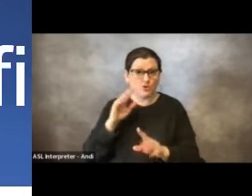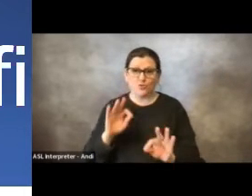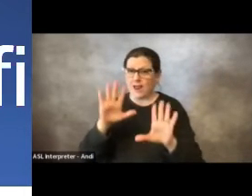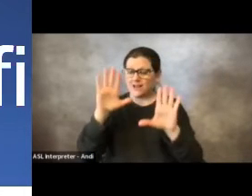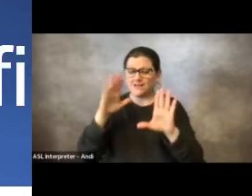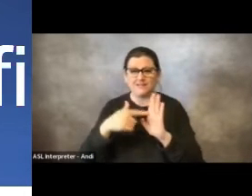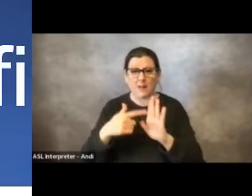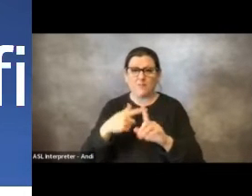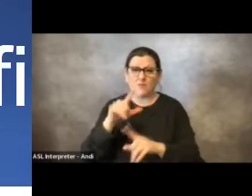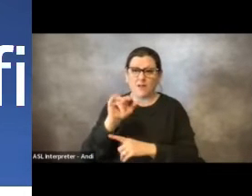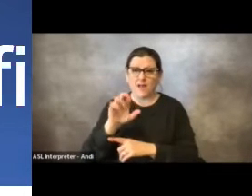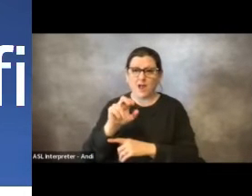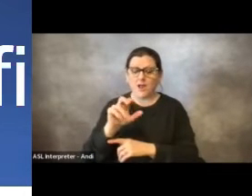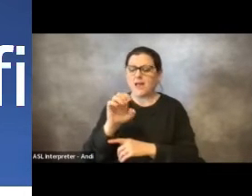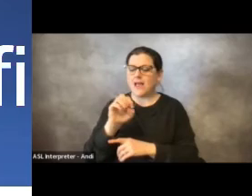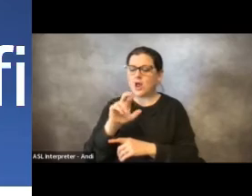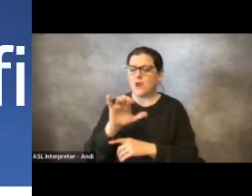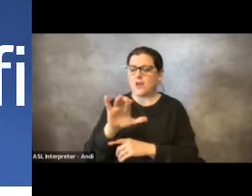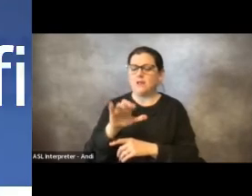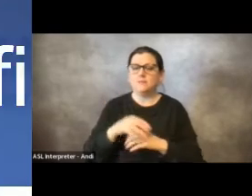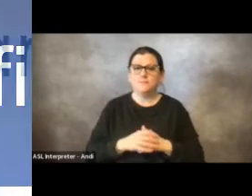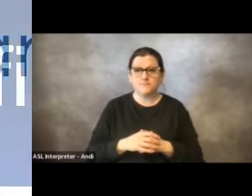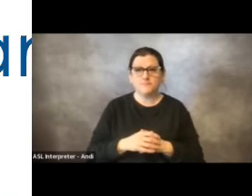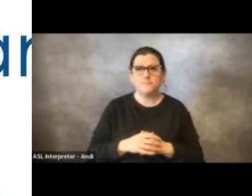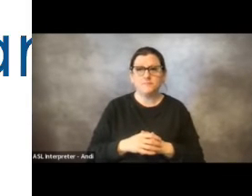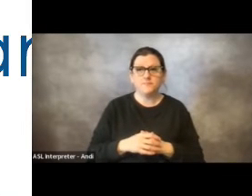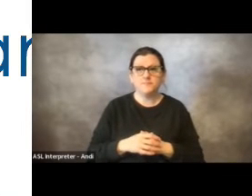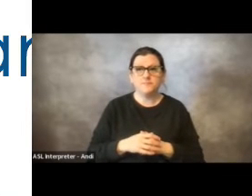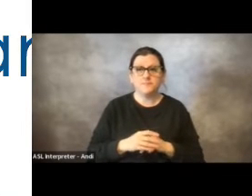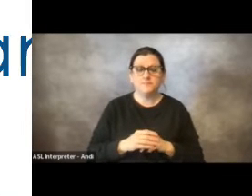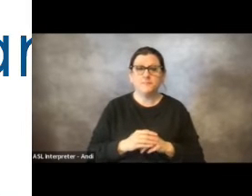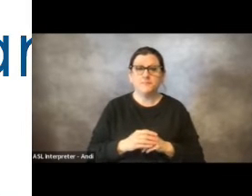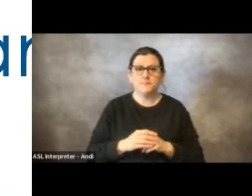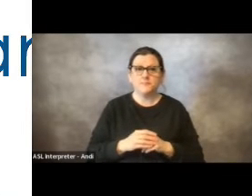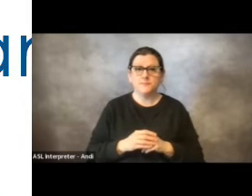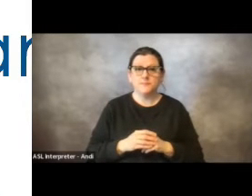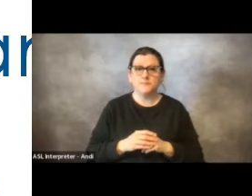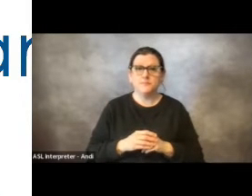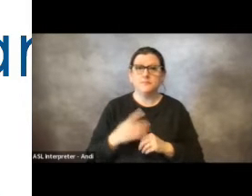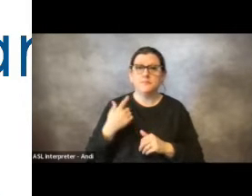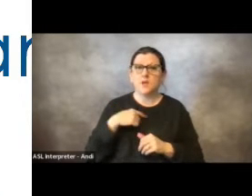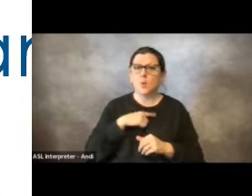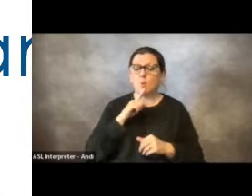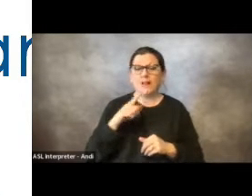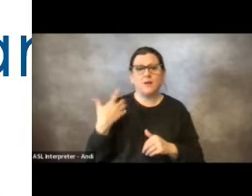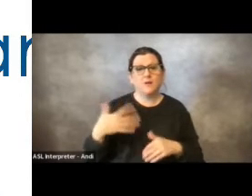example. Next slide, please. So we're really thrilled, and it's